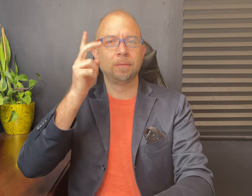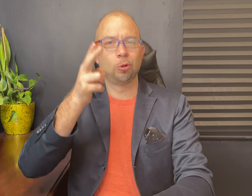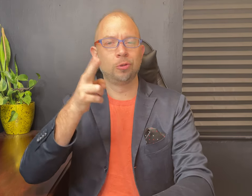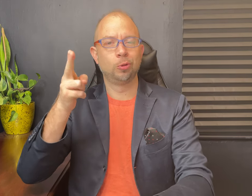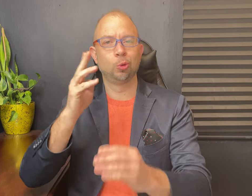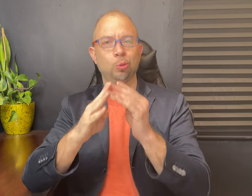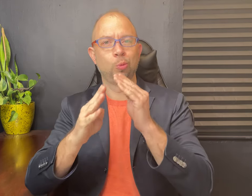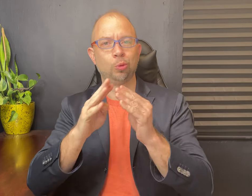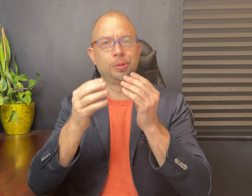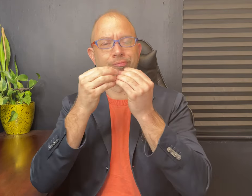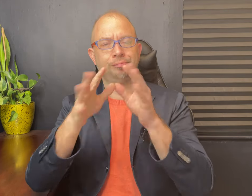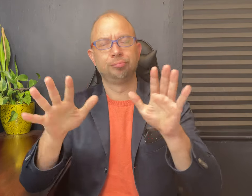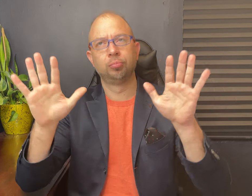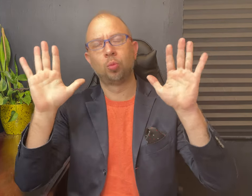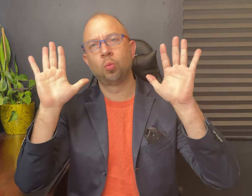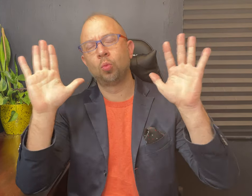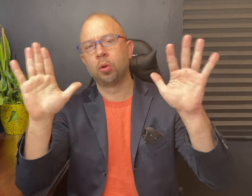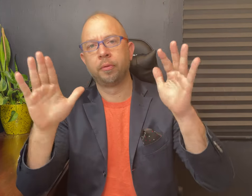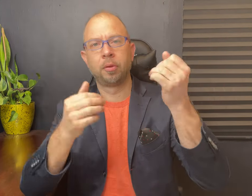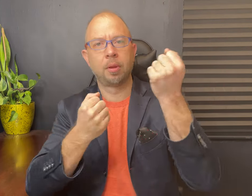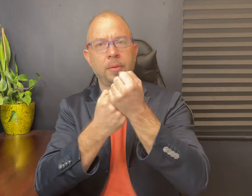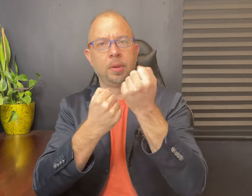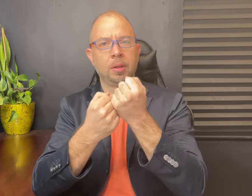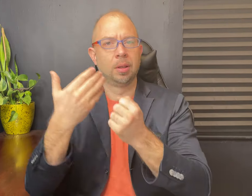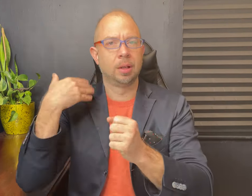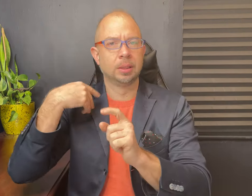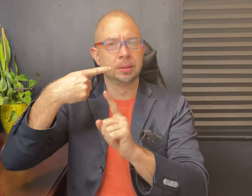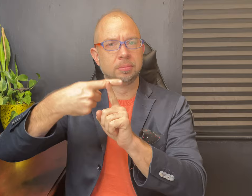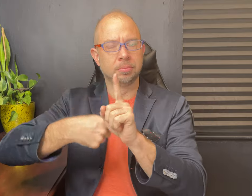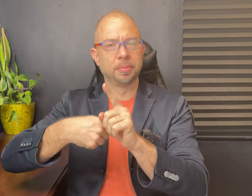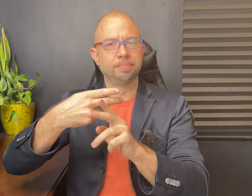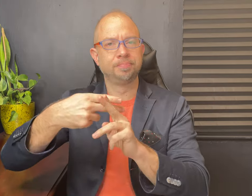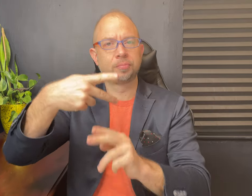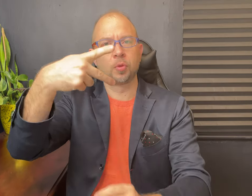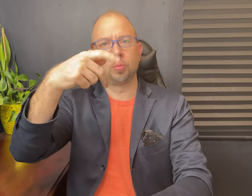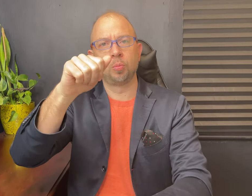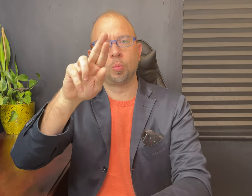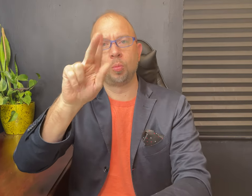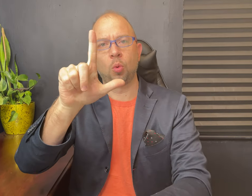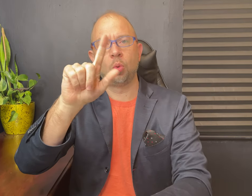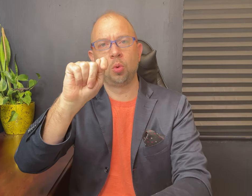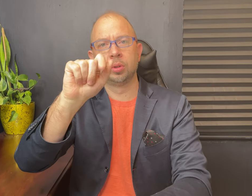The deaf and hard of hearing community lost a tremendous advocate last month in Paul Taylor.